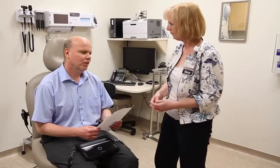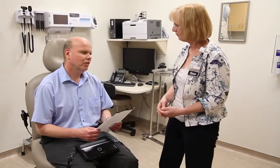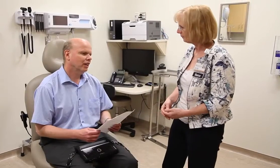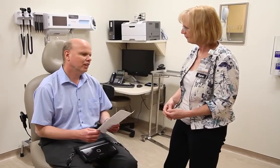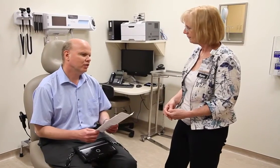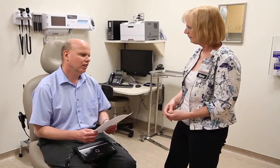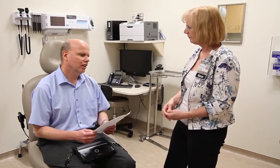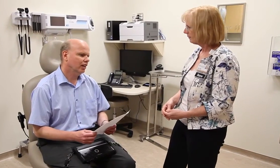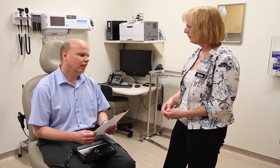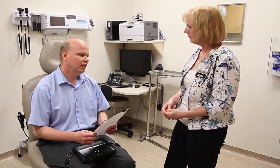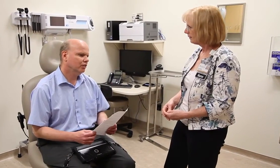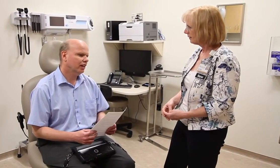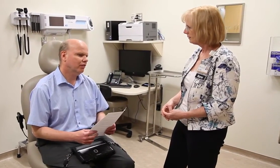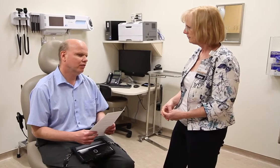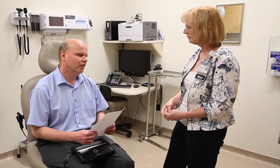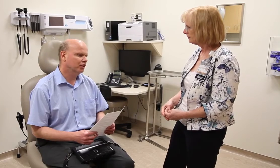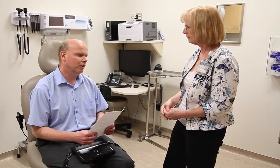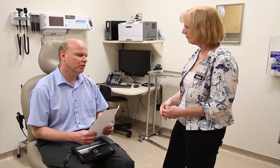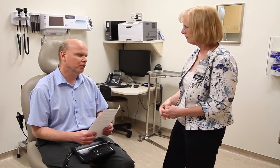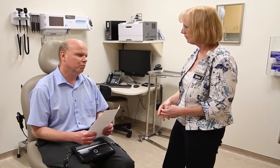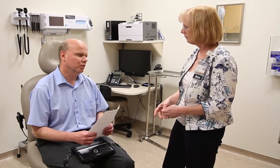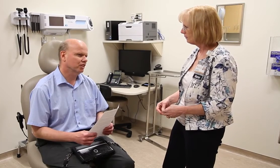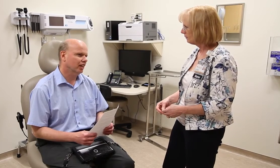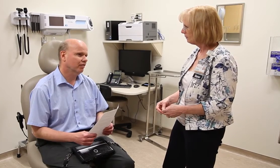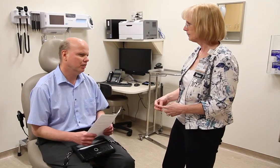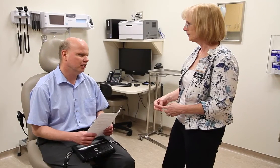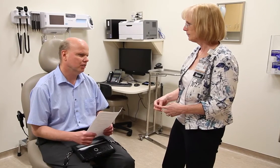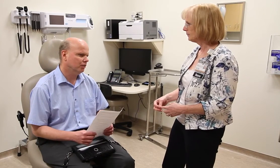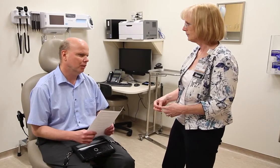Well, you know, actually, I don't have a case manager or support staff so